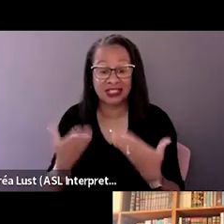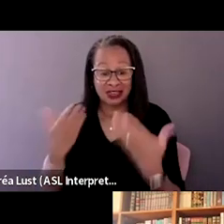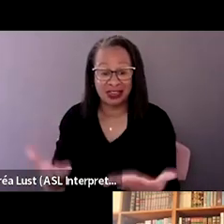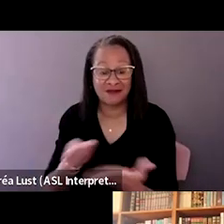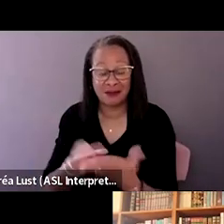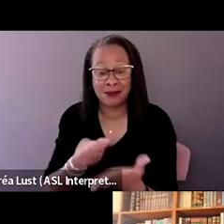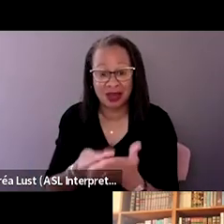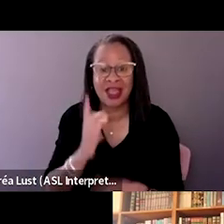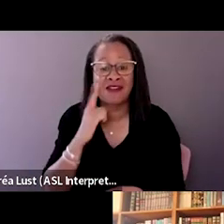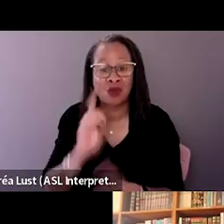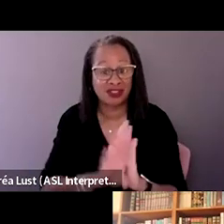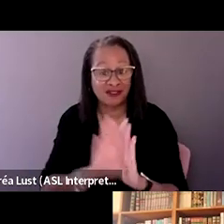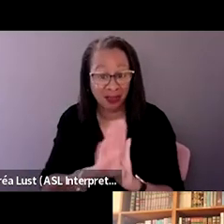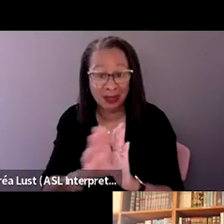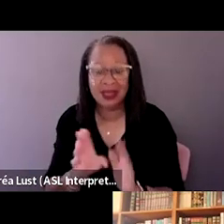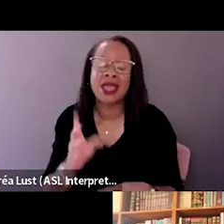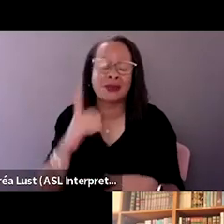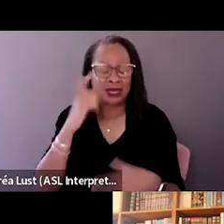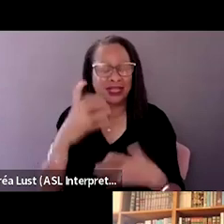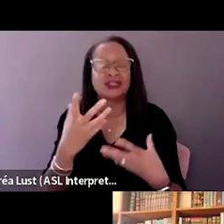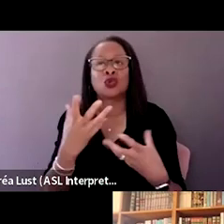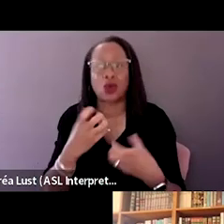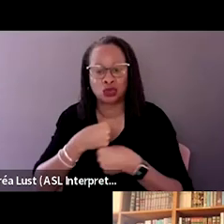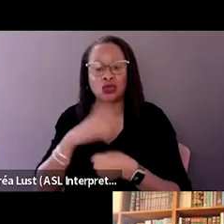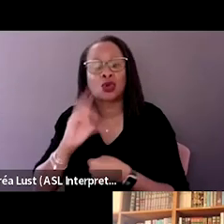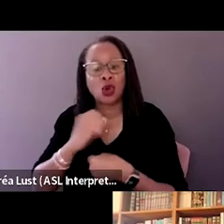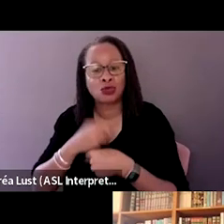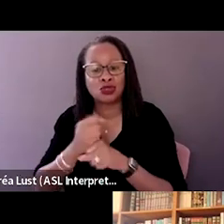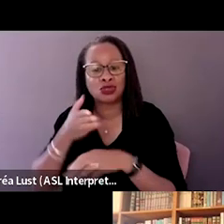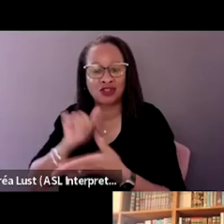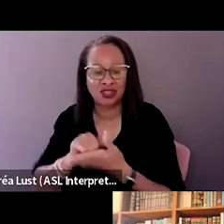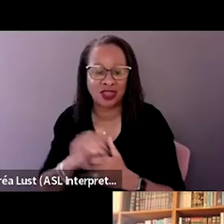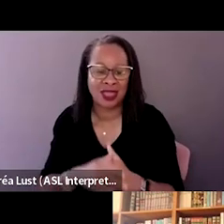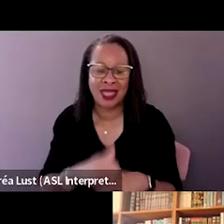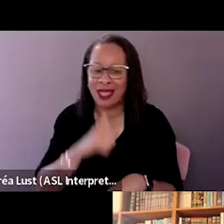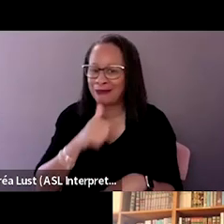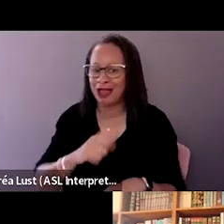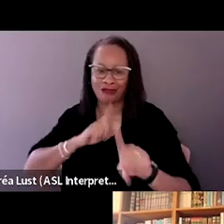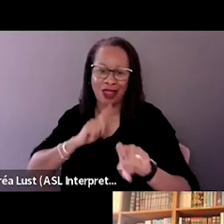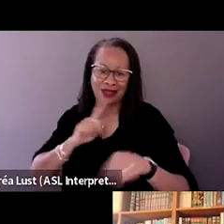it's because you want to co-produce after that. And no, I'm not reacting about...